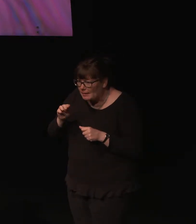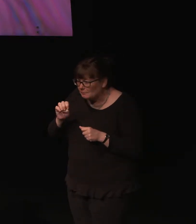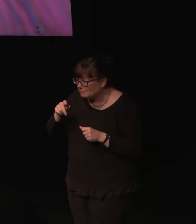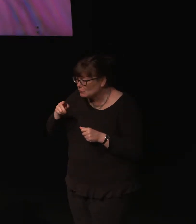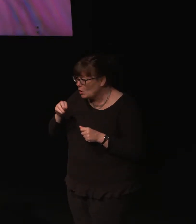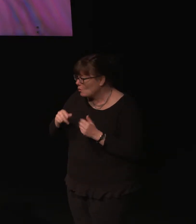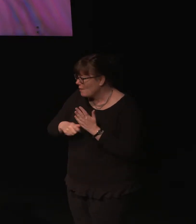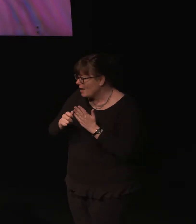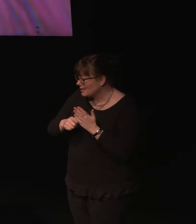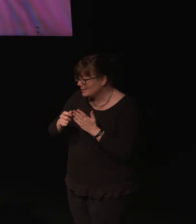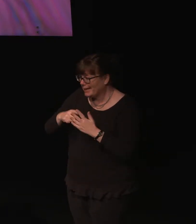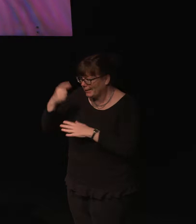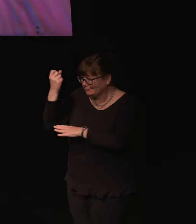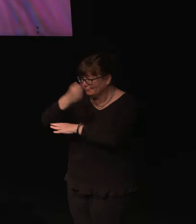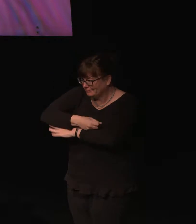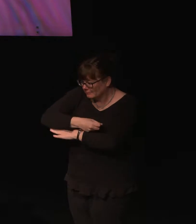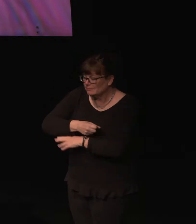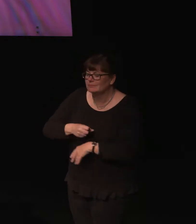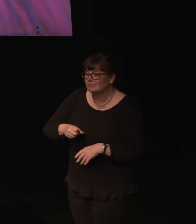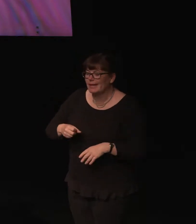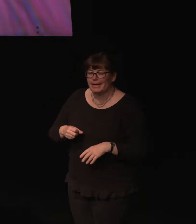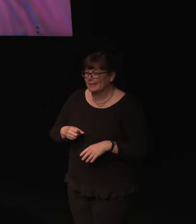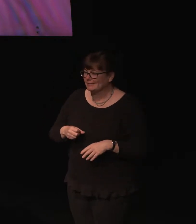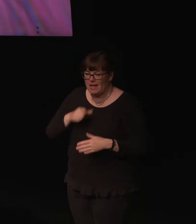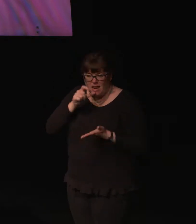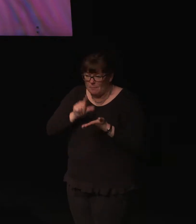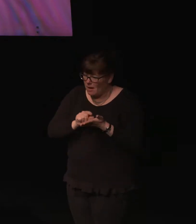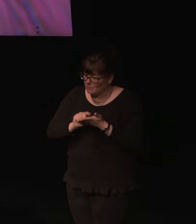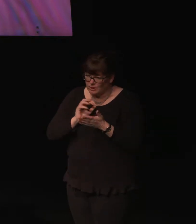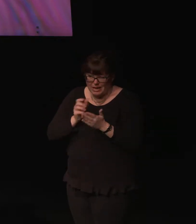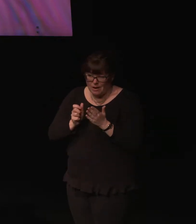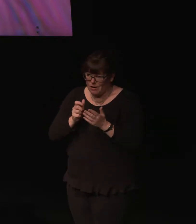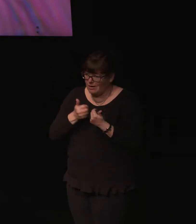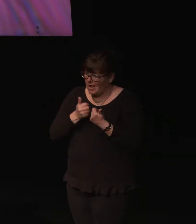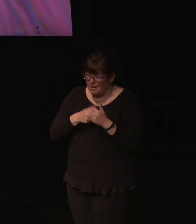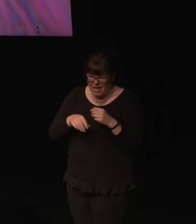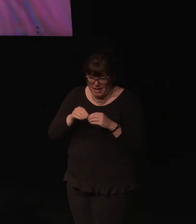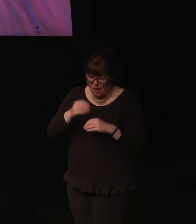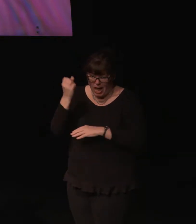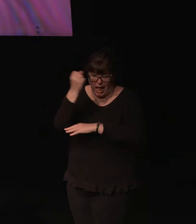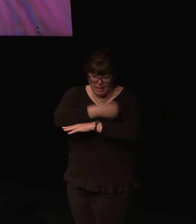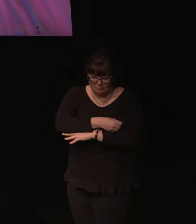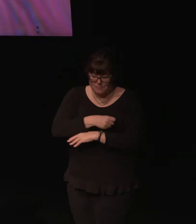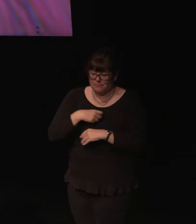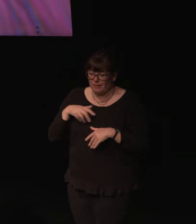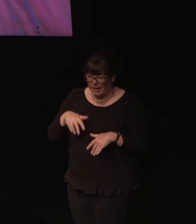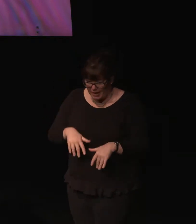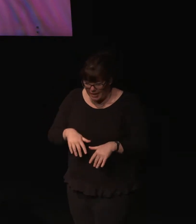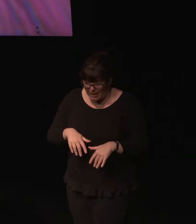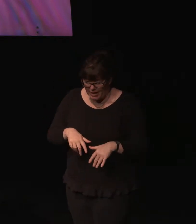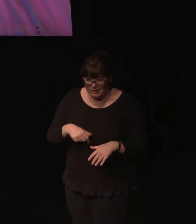They had gone bankrupt, and we're no longer going to be publishing our game. And we wanted to switch to an entire new engine, Unity,